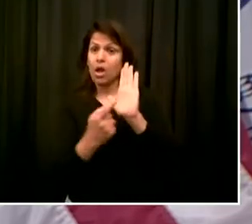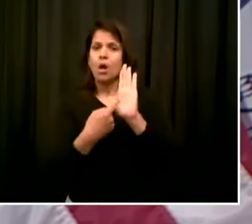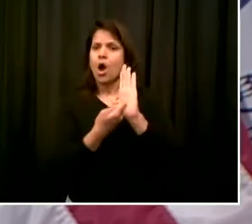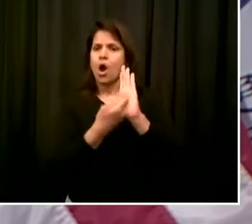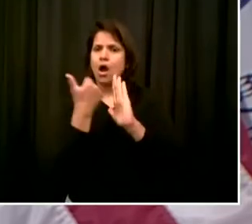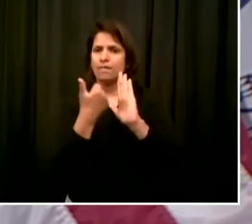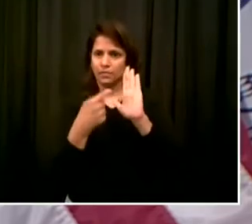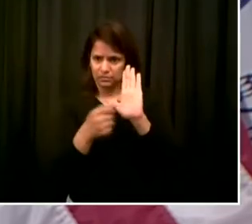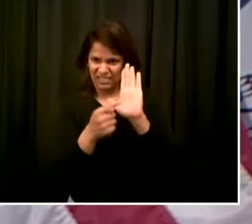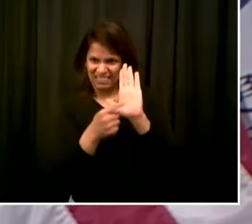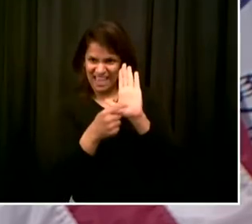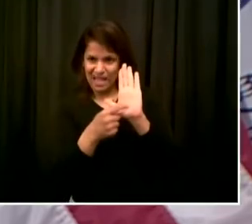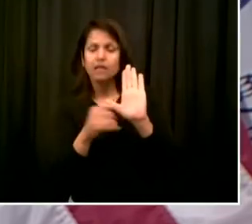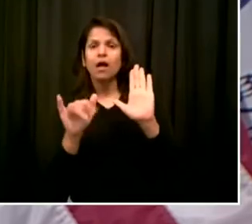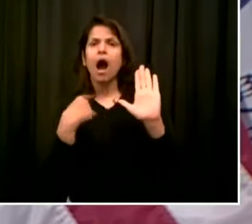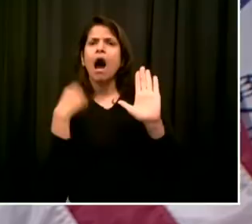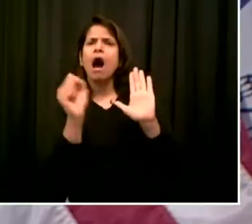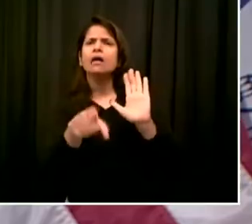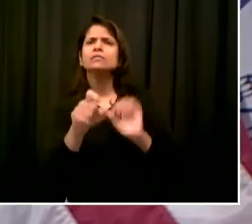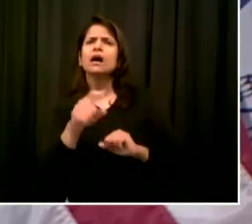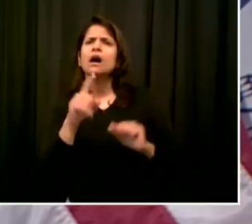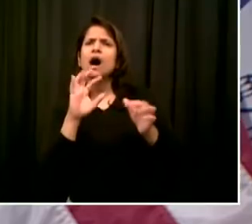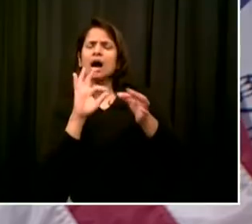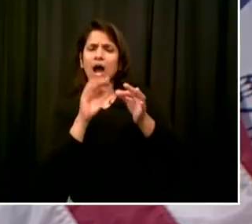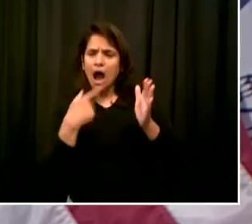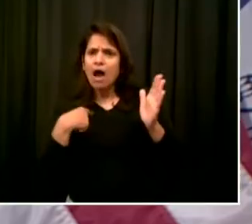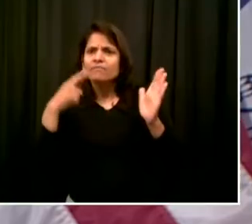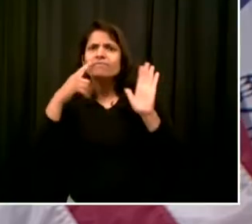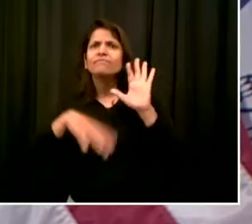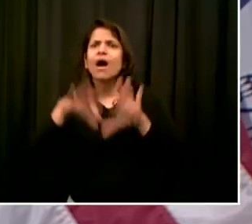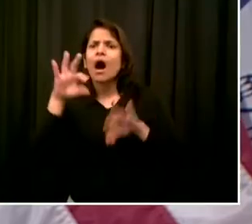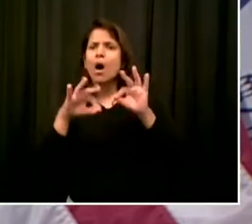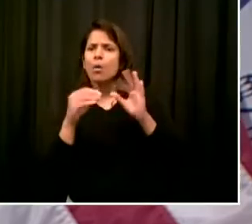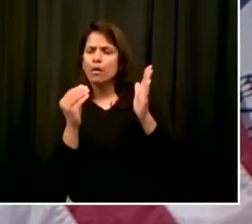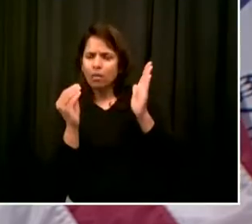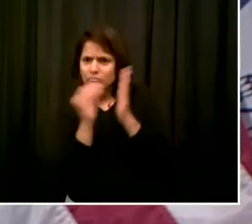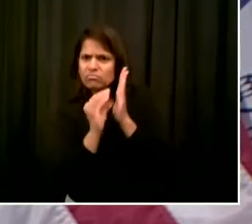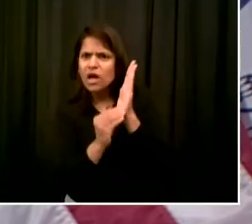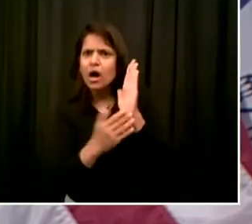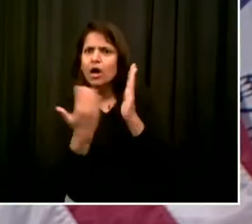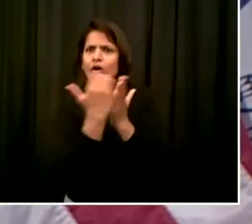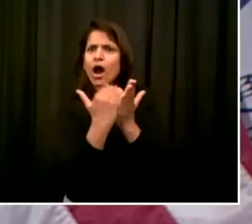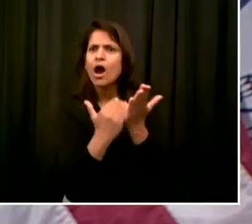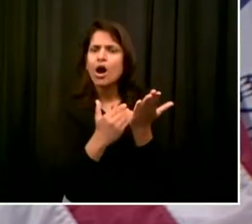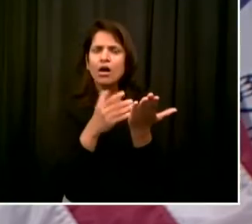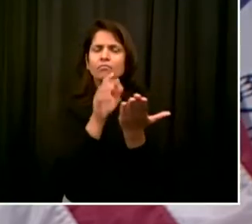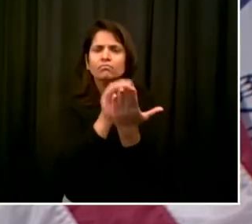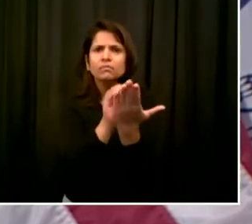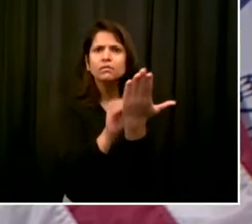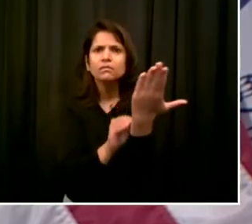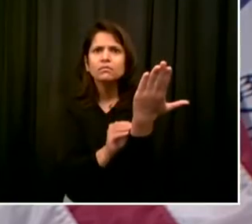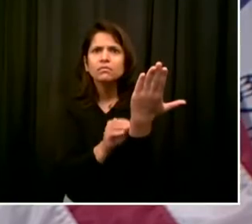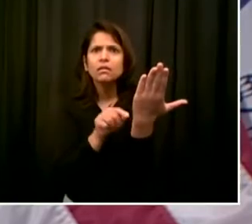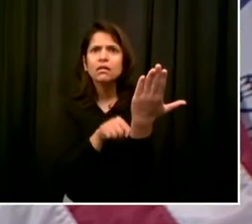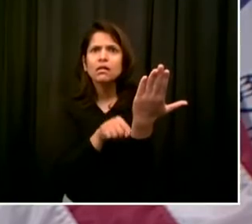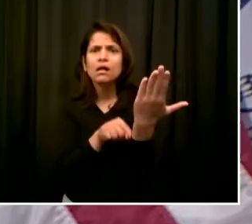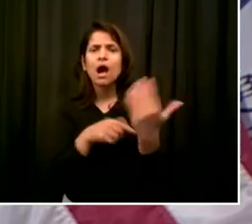CORRECTIONS DEPARTMENT SUPPORT